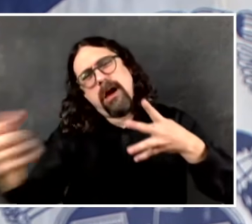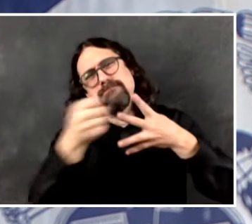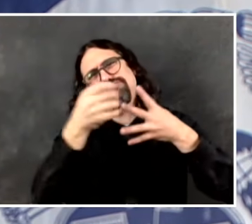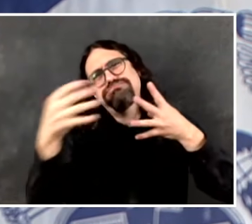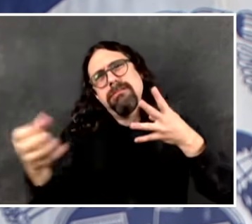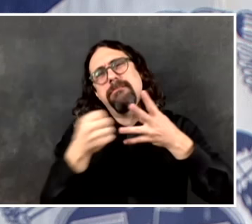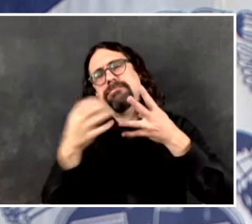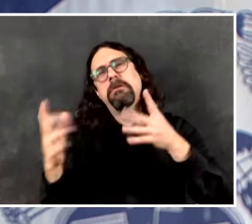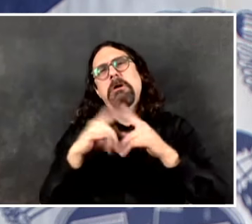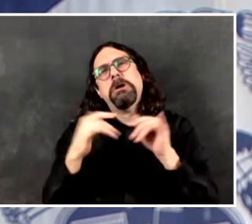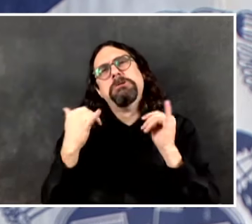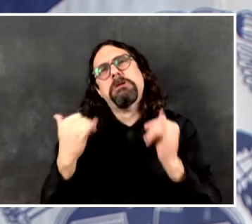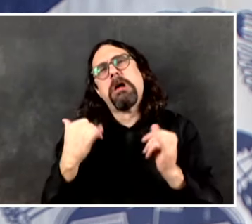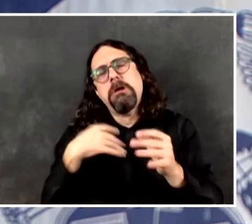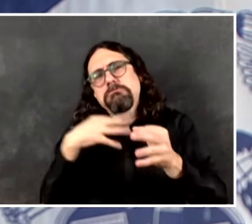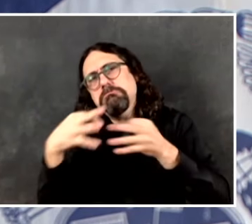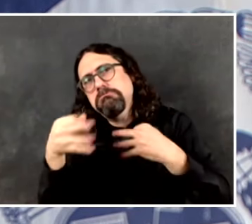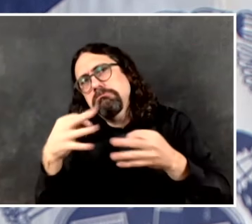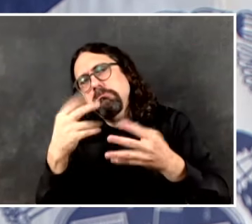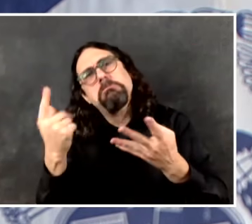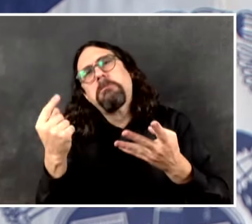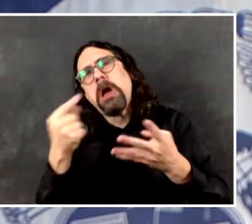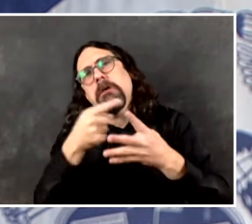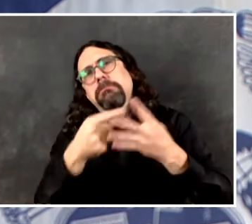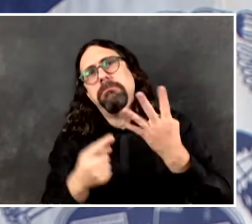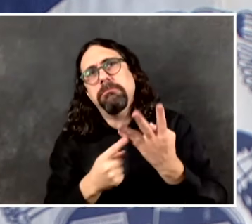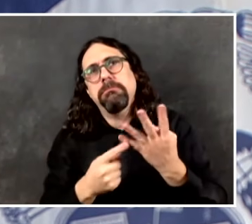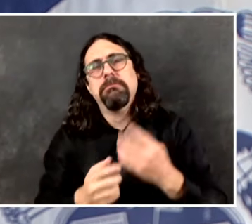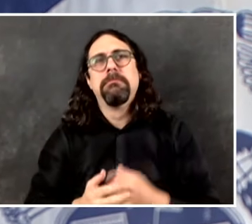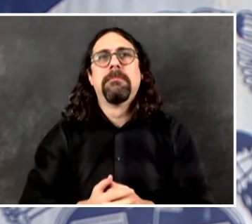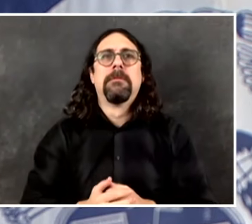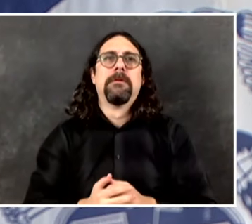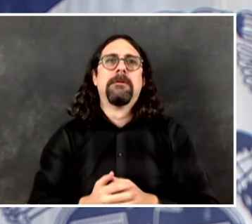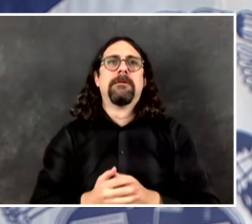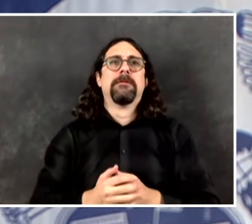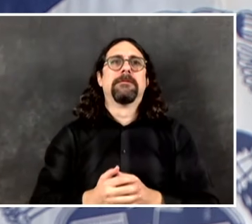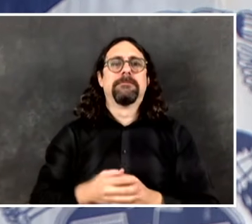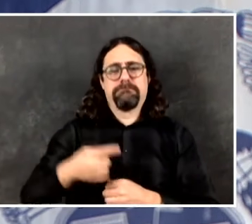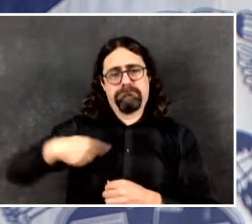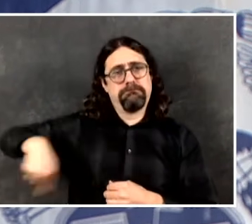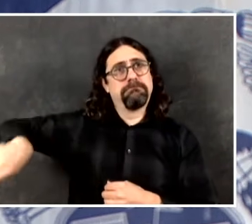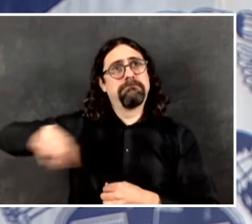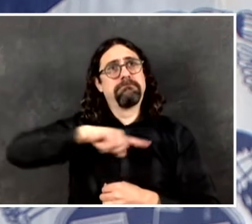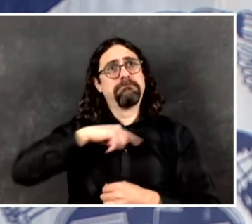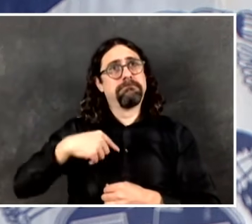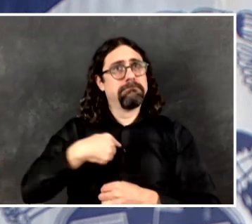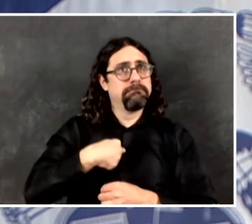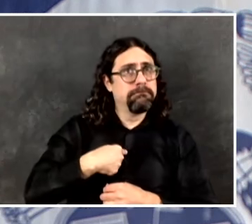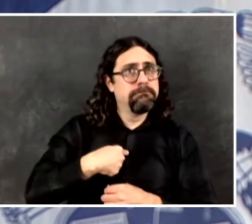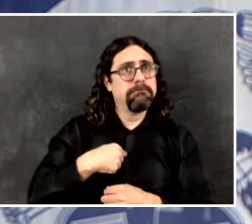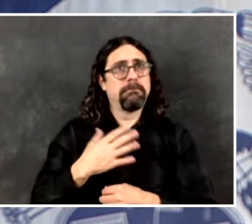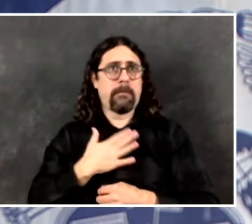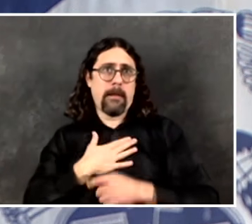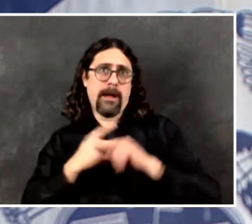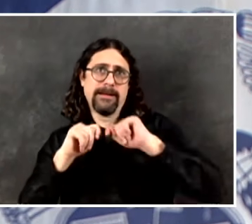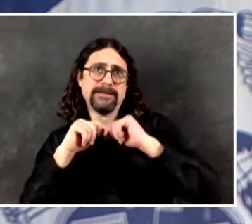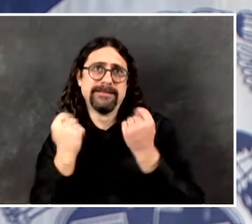WE HAVE A LOT OF WORK TOO. D AND IT'S GOING TO BE FOR ME AND MY TEAM A NONSTOP EFFORT.